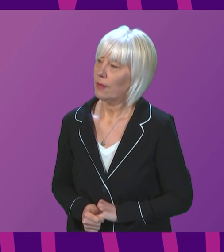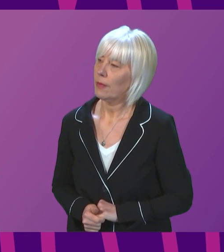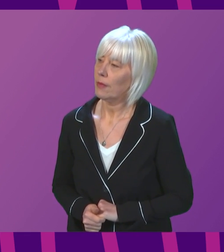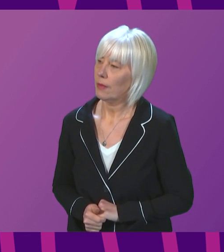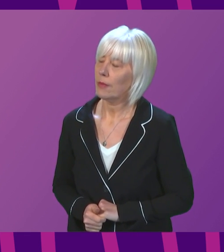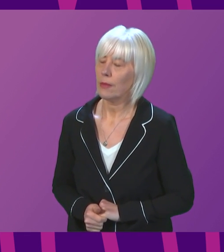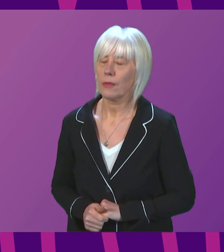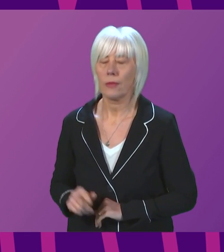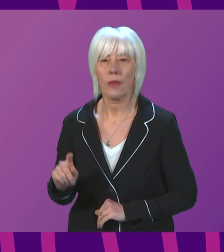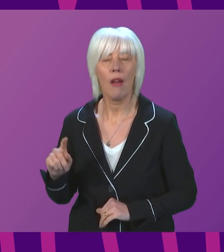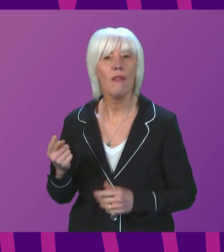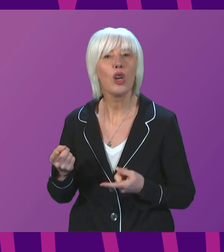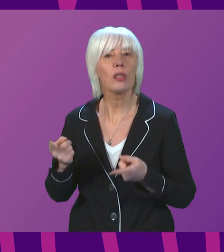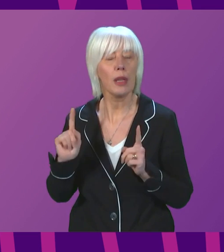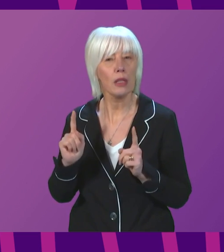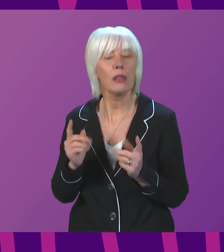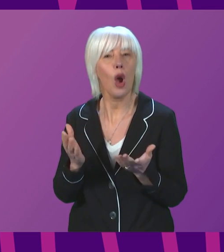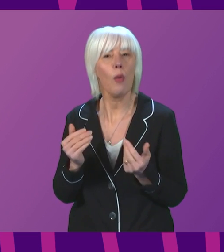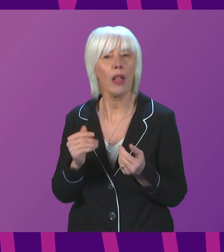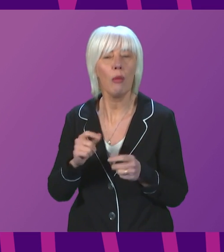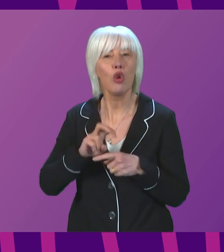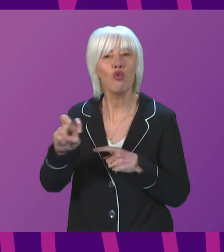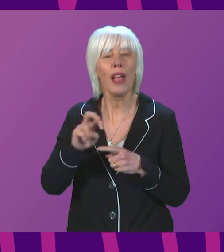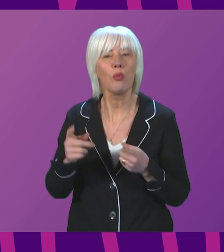The First Minister welcomed the transport minister’s statement yesterday.